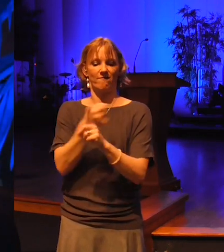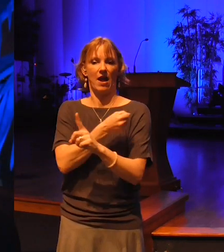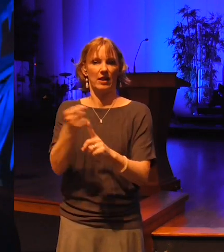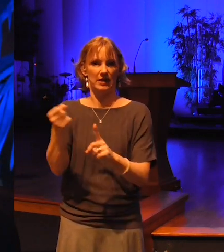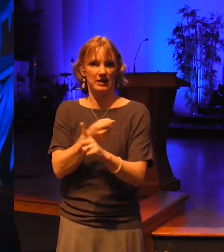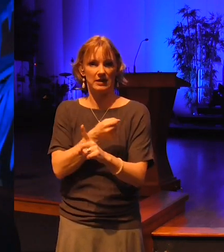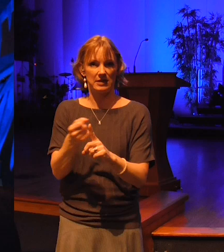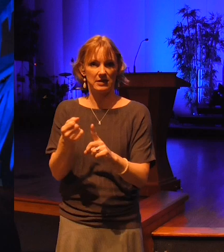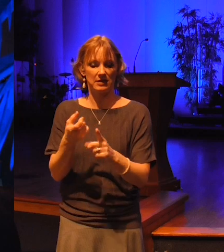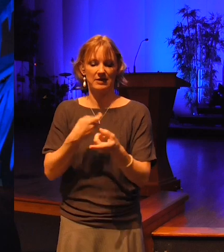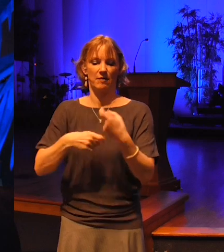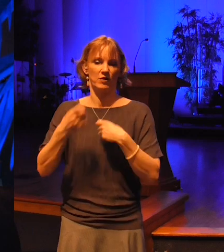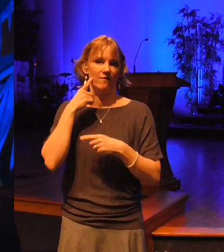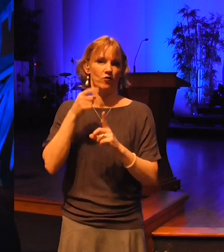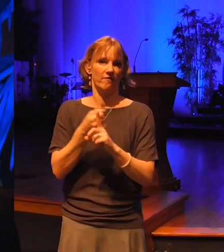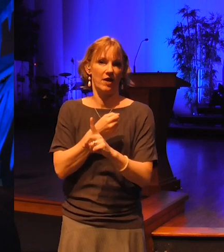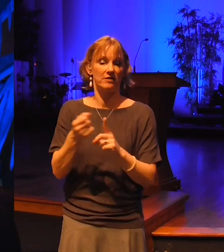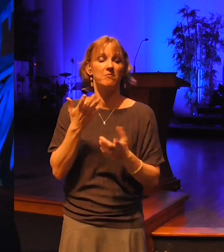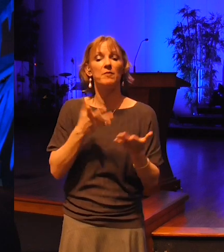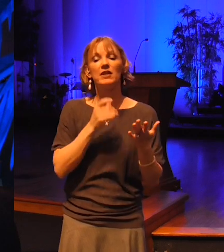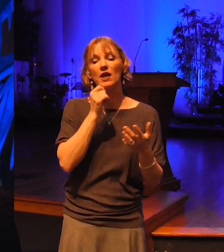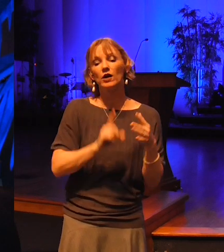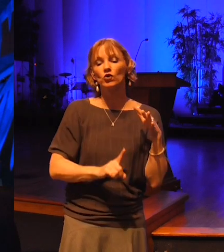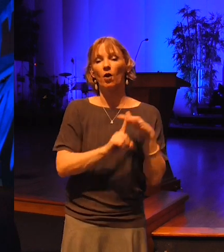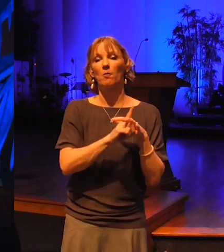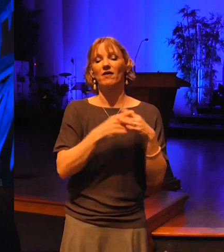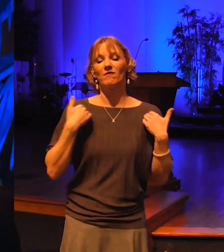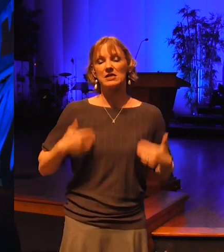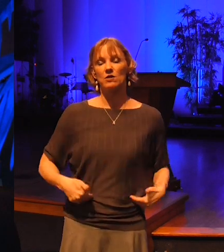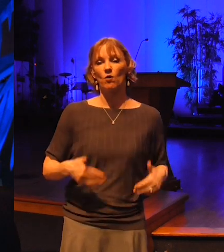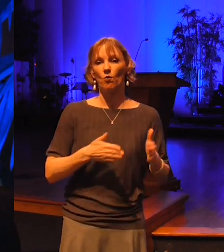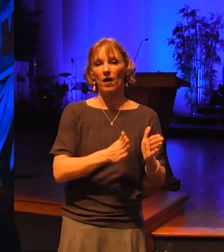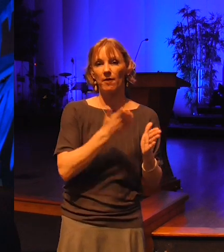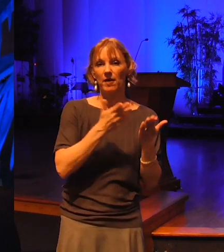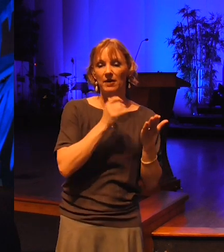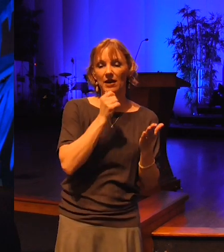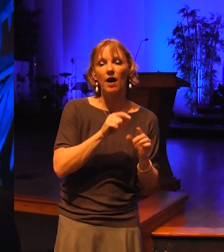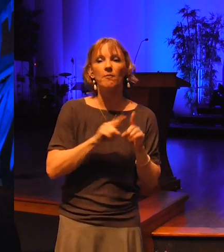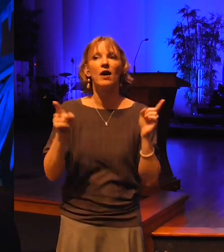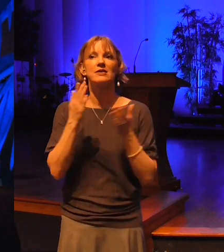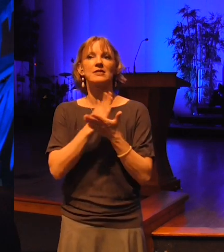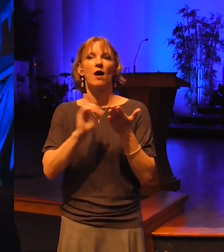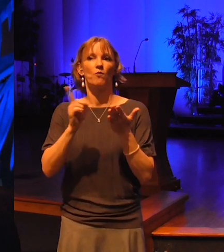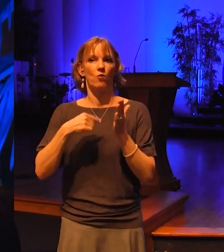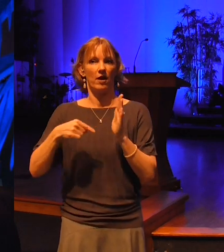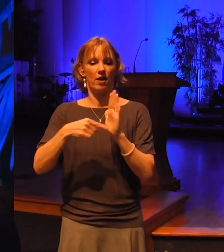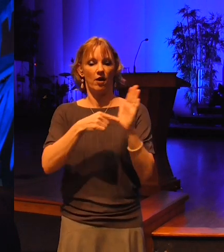it may not be showing up in a physical way but somewhere I'm going to guess in your exterior